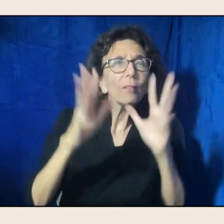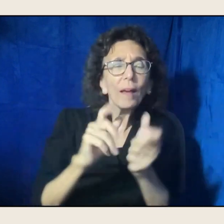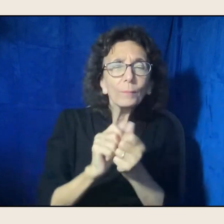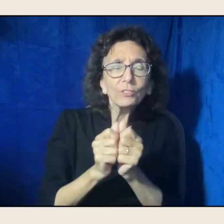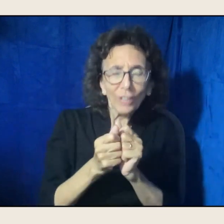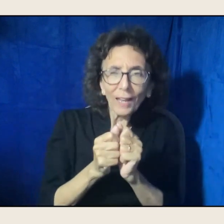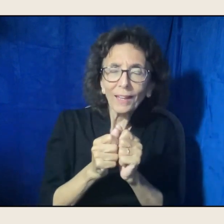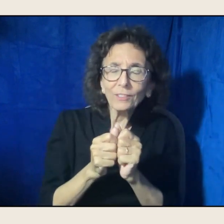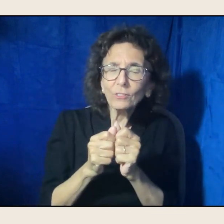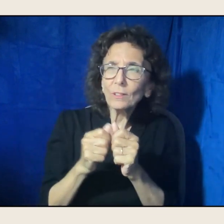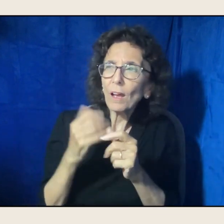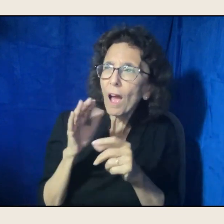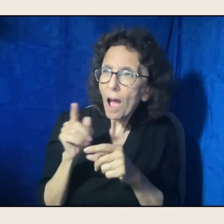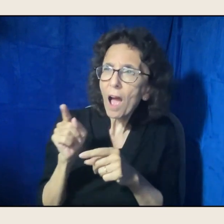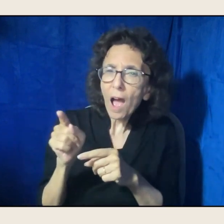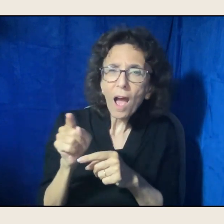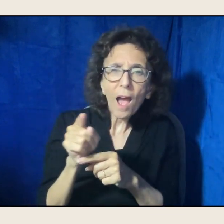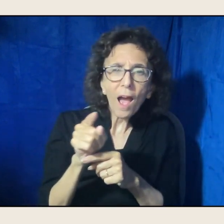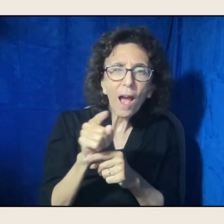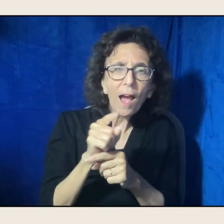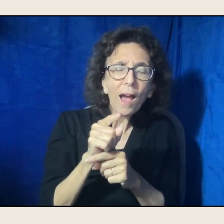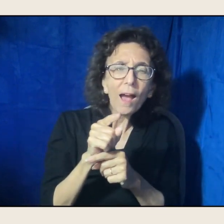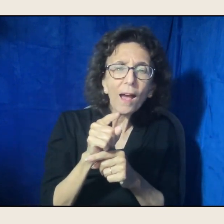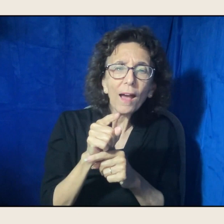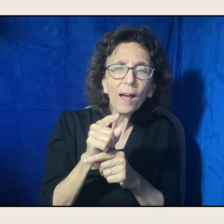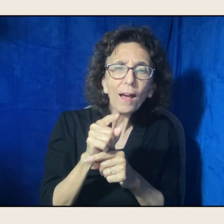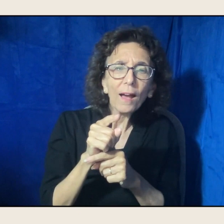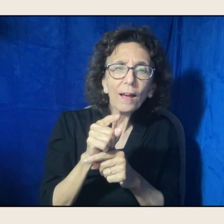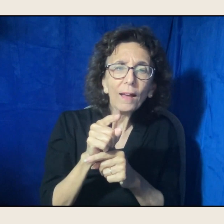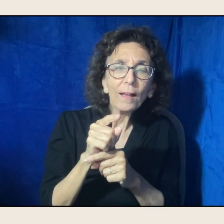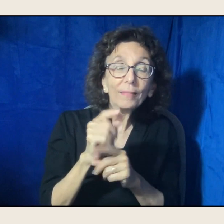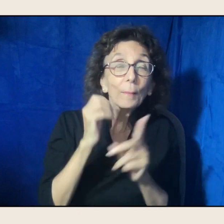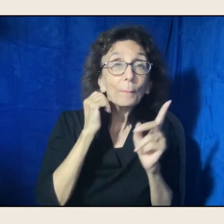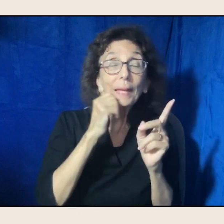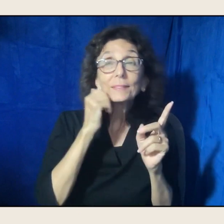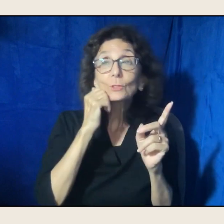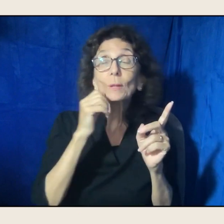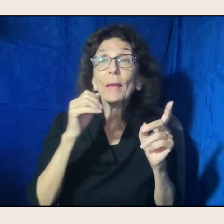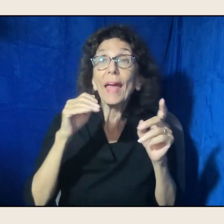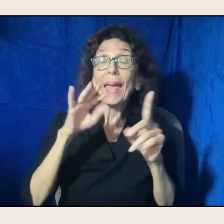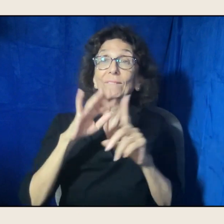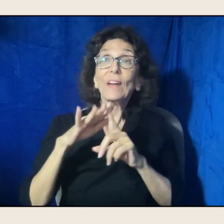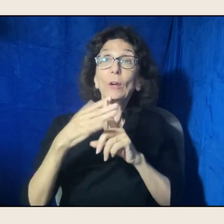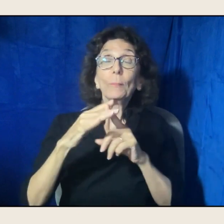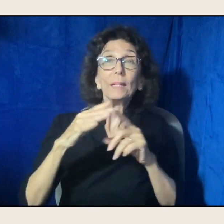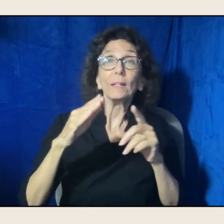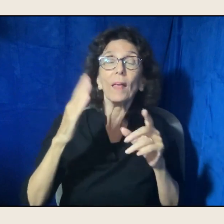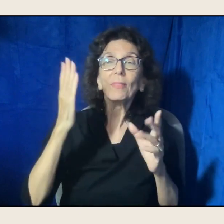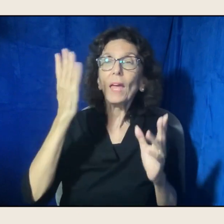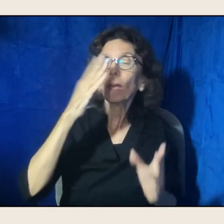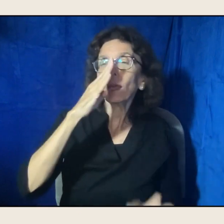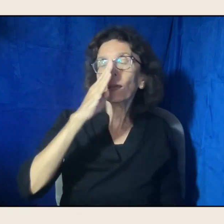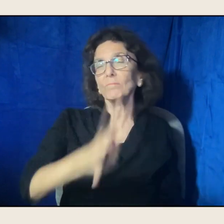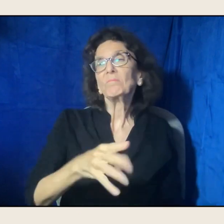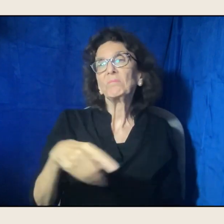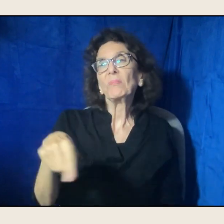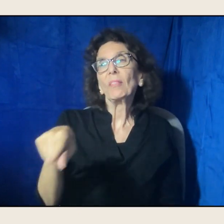the mainstream kind of environmentalist, climate activists, completely dismiss, these group of people. I sat on one panel about climate change